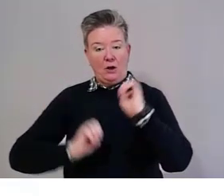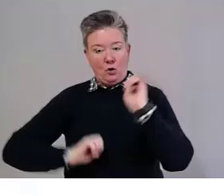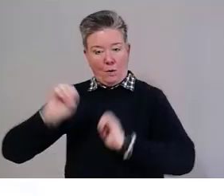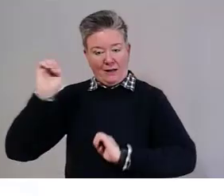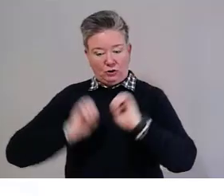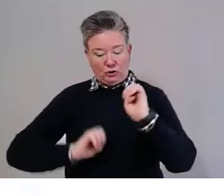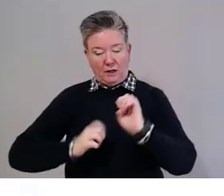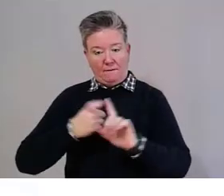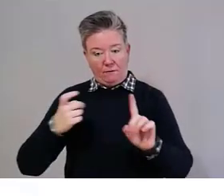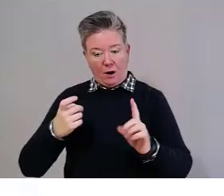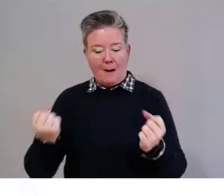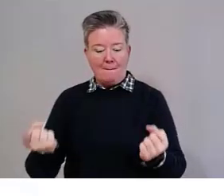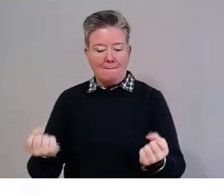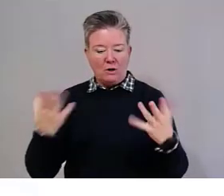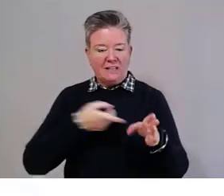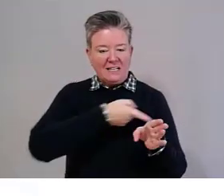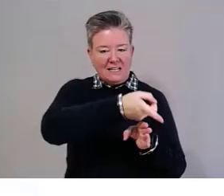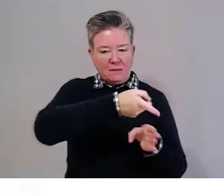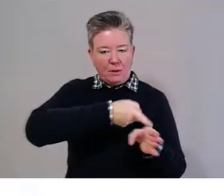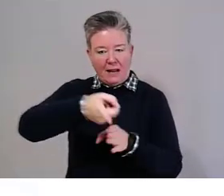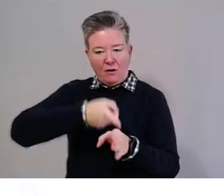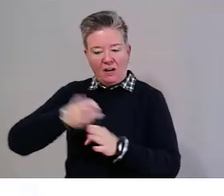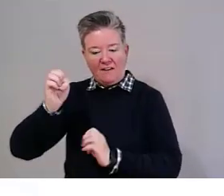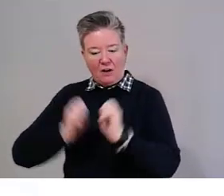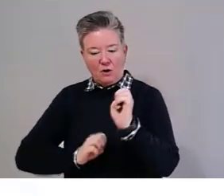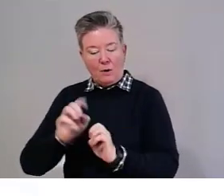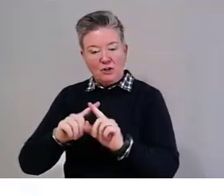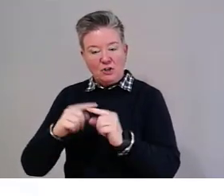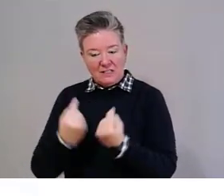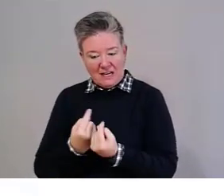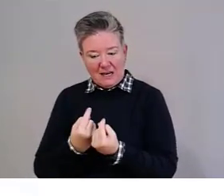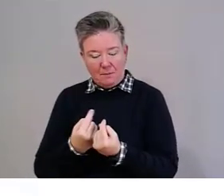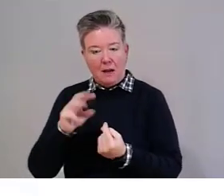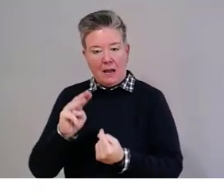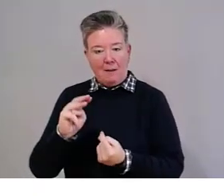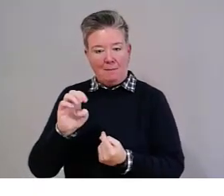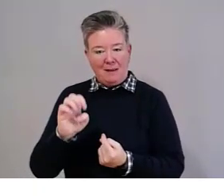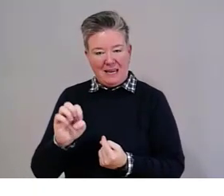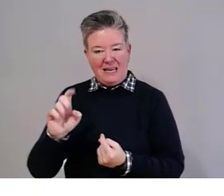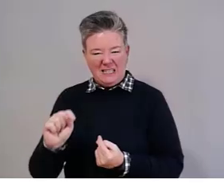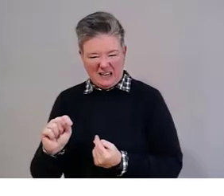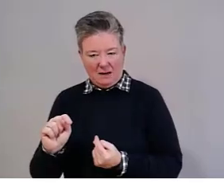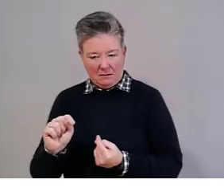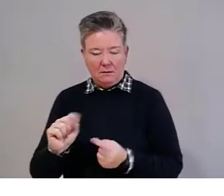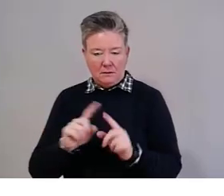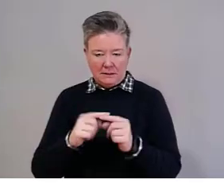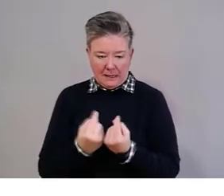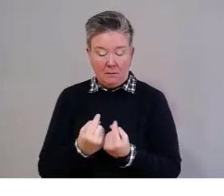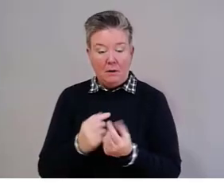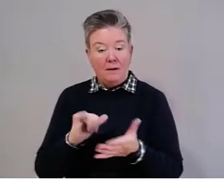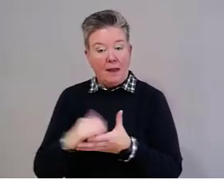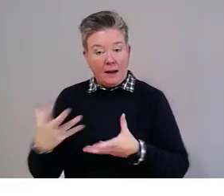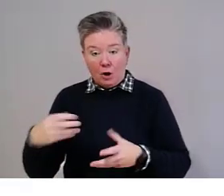by a multidisciplinary evaluation team or MET team, including input